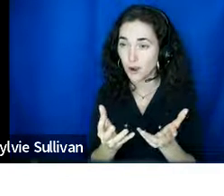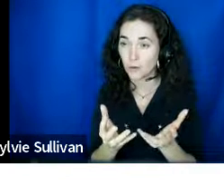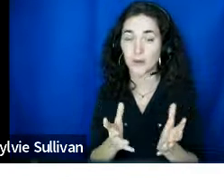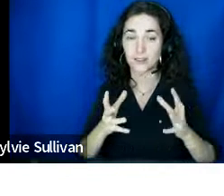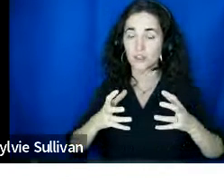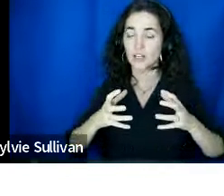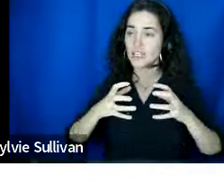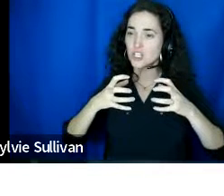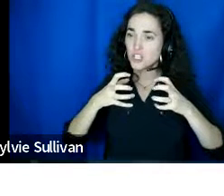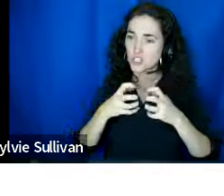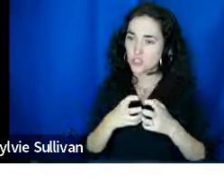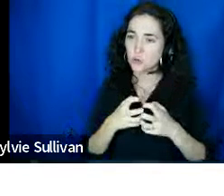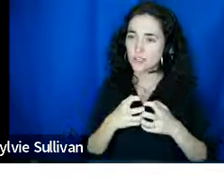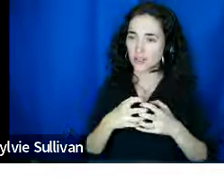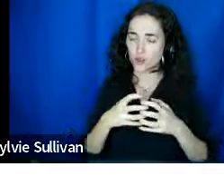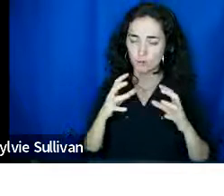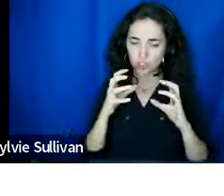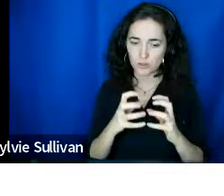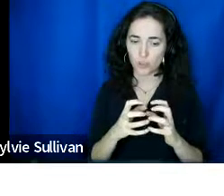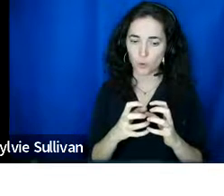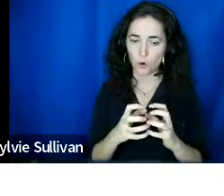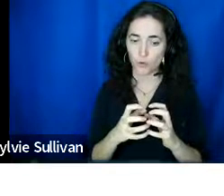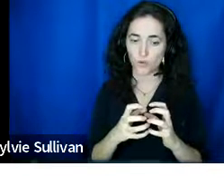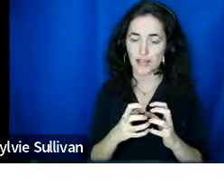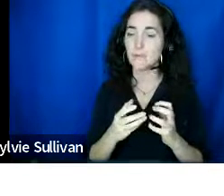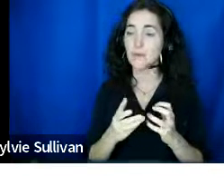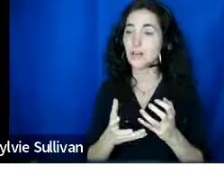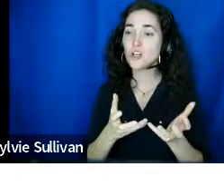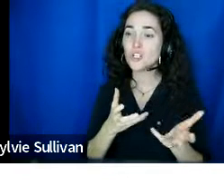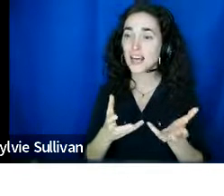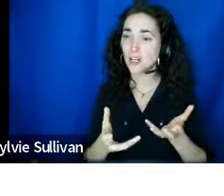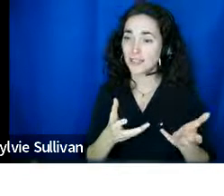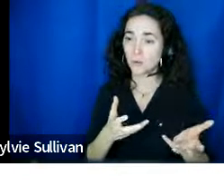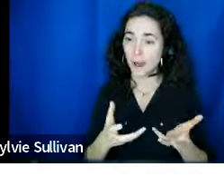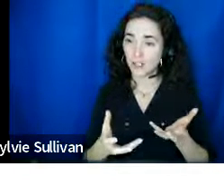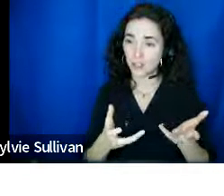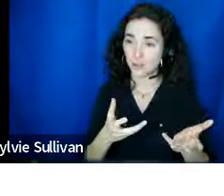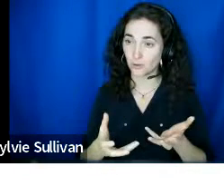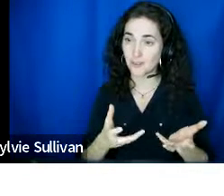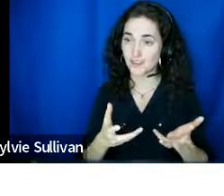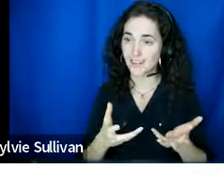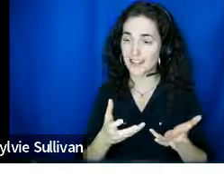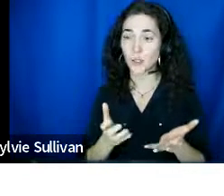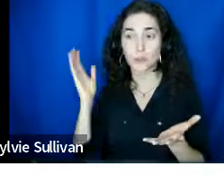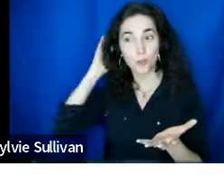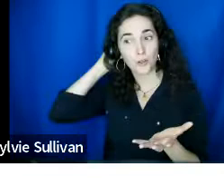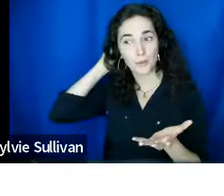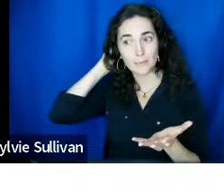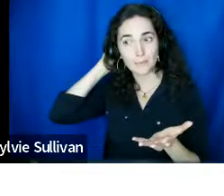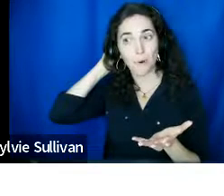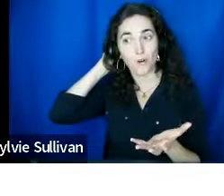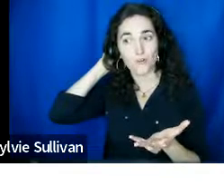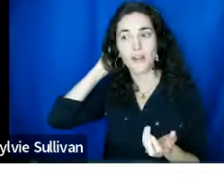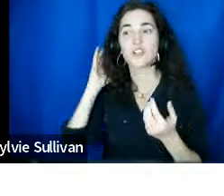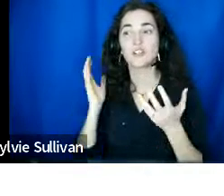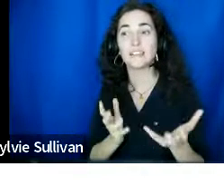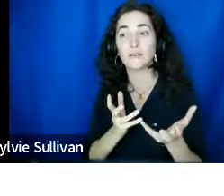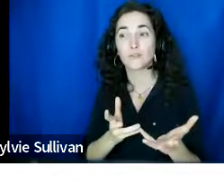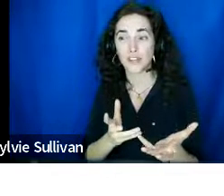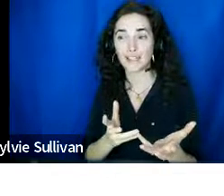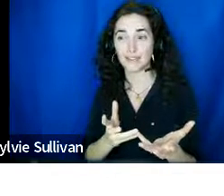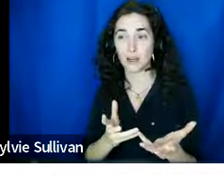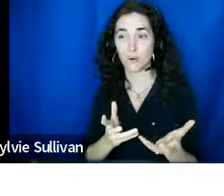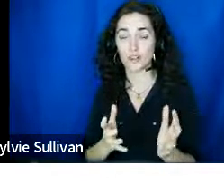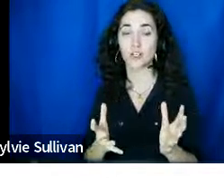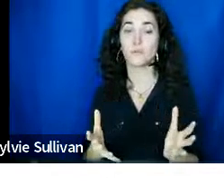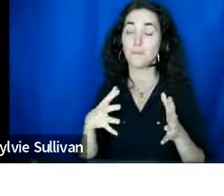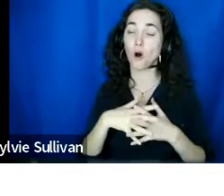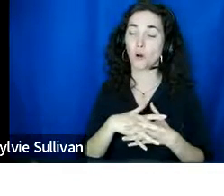But there she's using that term, she's using the words, and because she's had an interaction with it, it's going to store in the right part of her brain and she'll never forget that that word is going to be